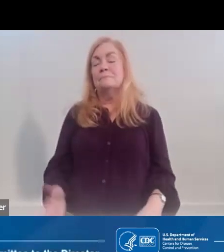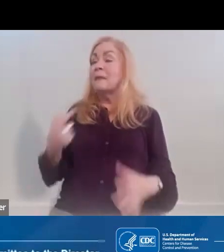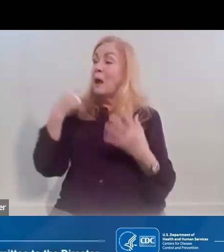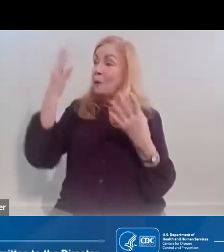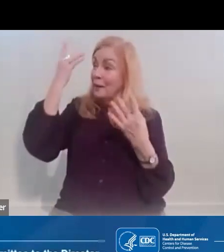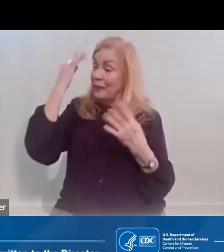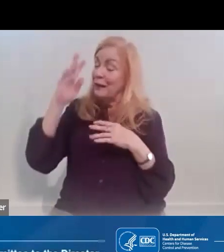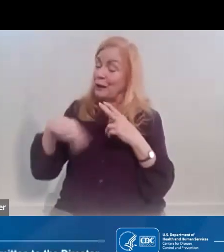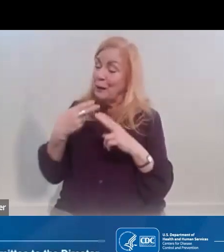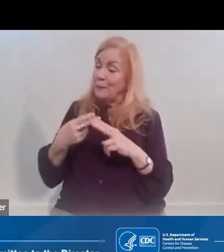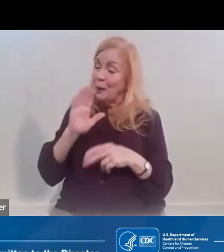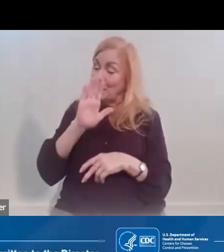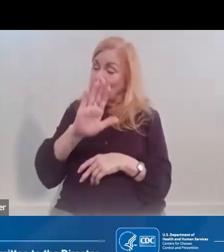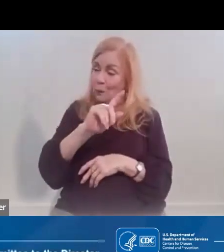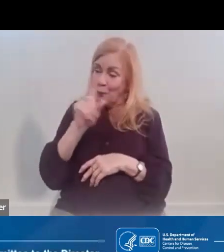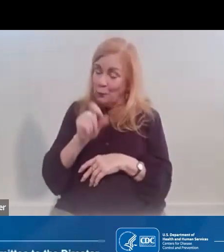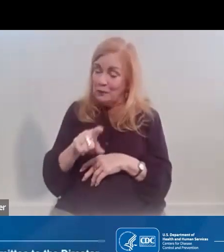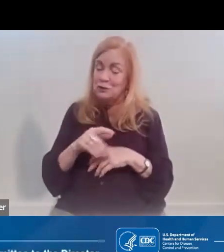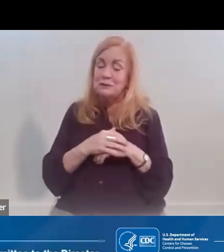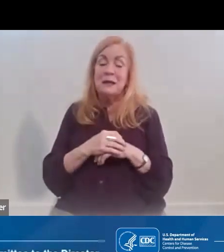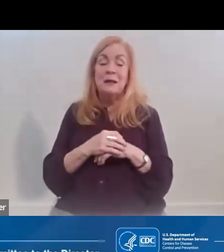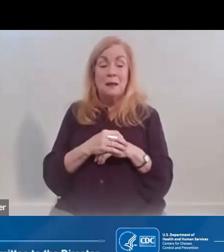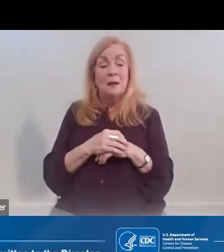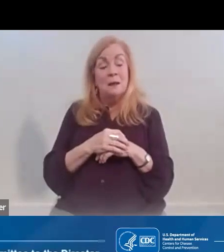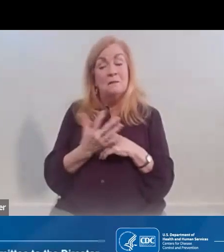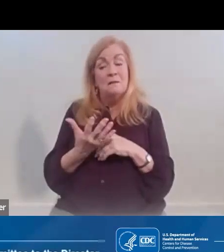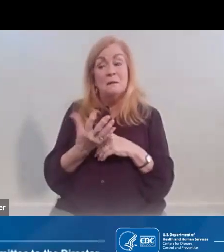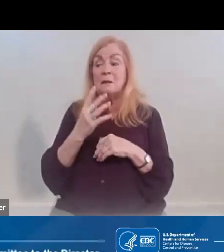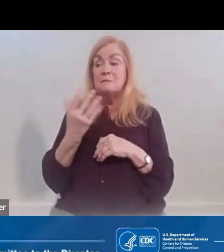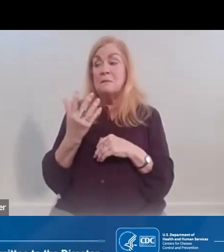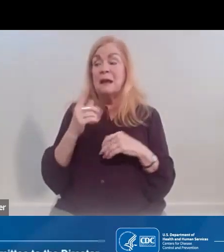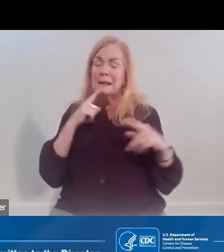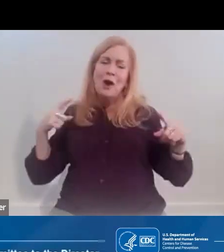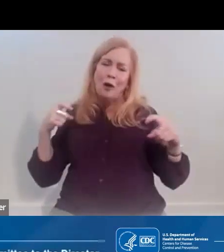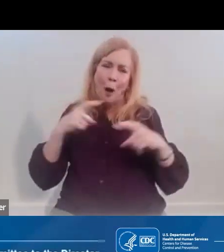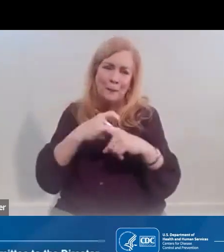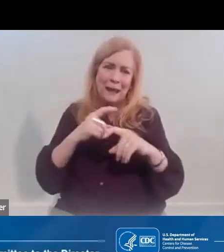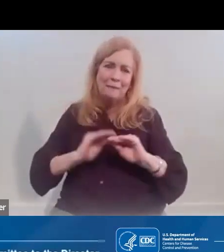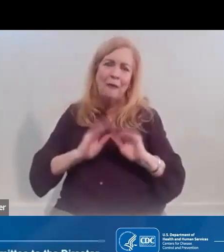And it's obvious it's complicated because so much